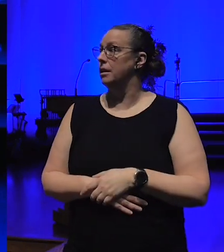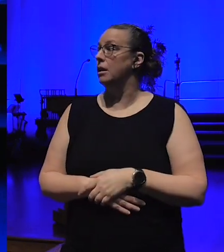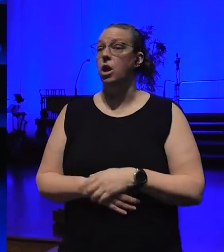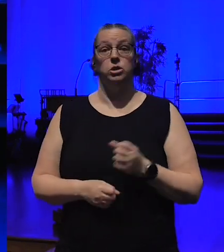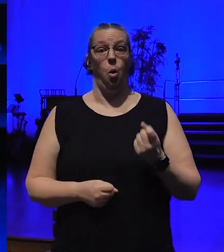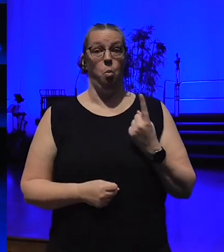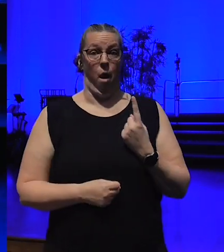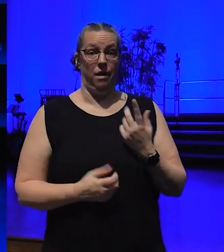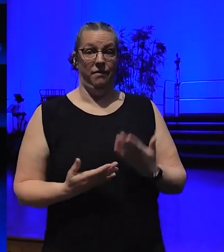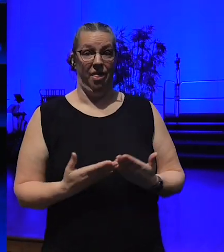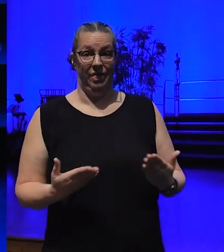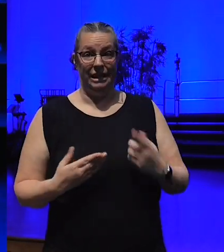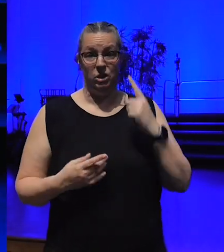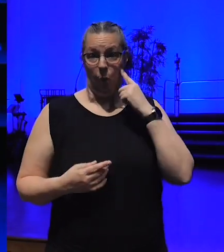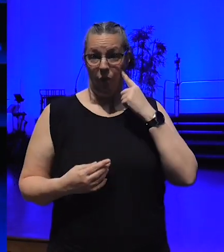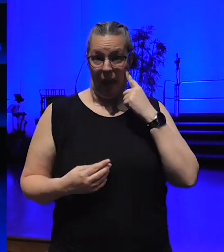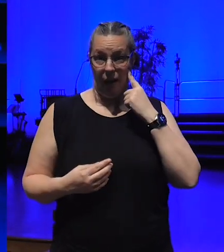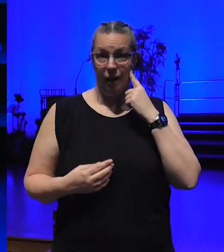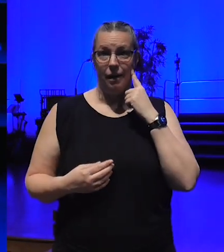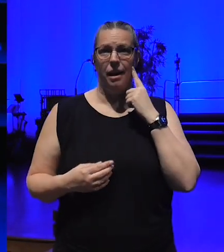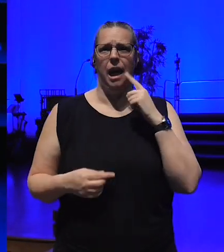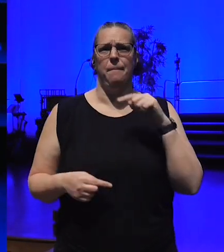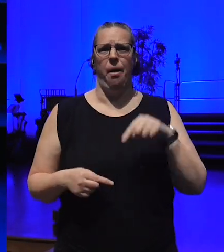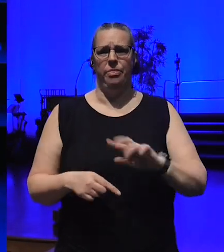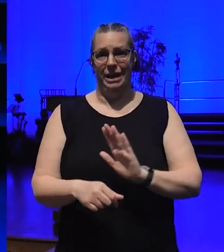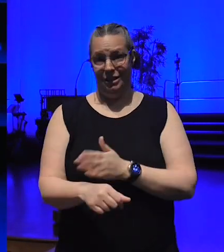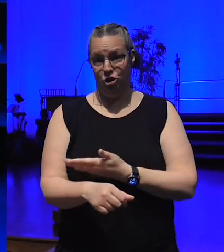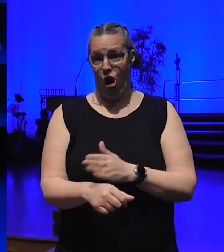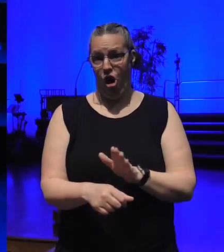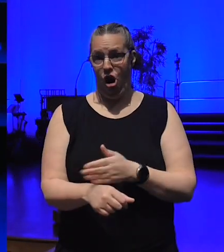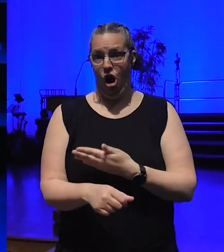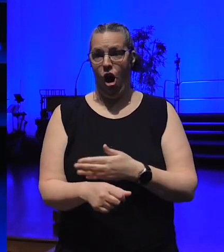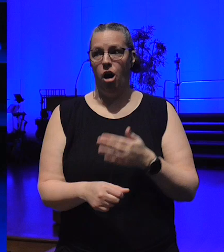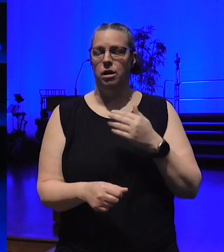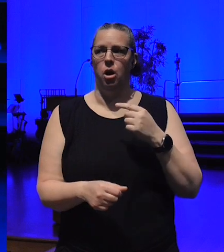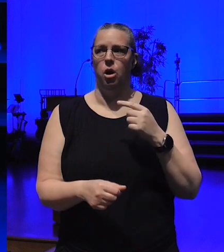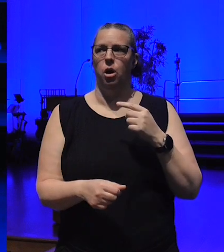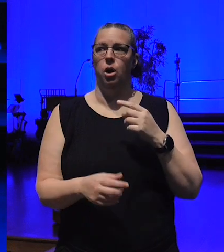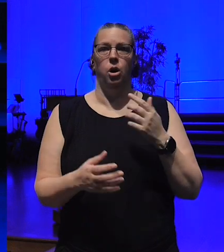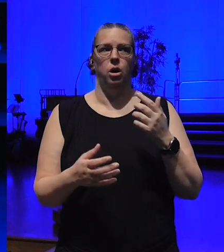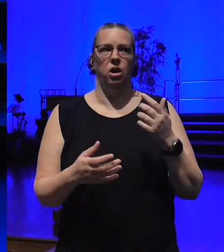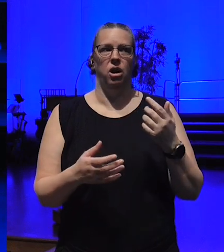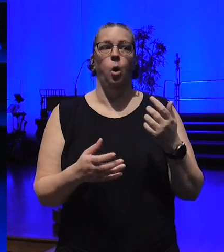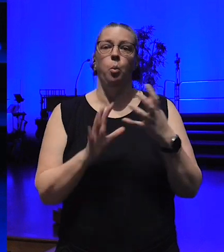the things to think about in this song and we're just going to sing through that phase phrase once